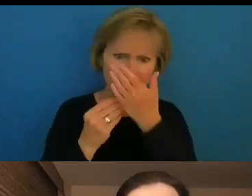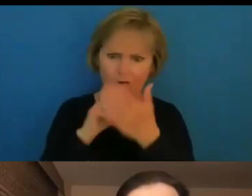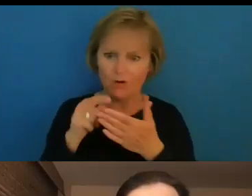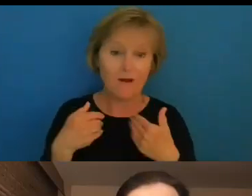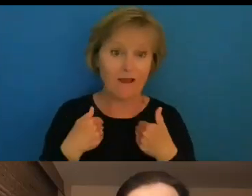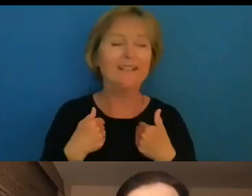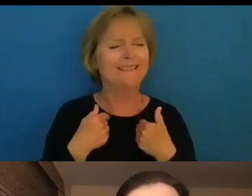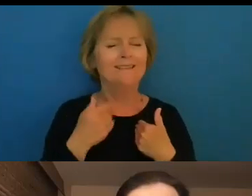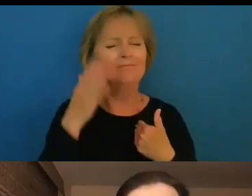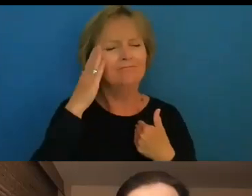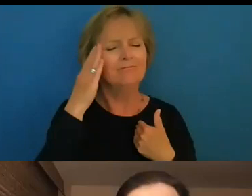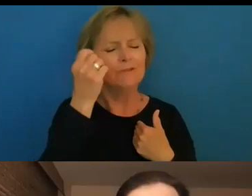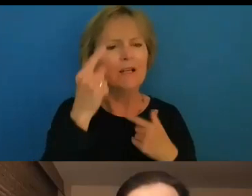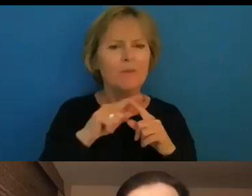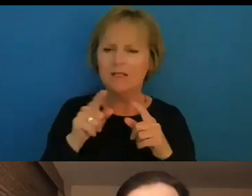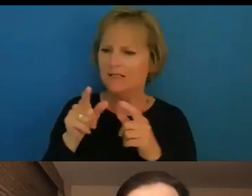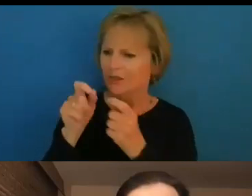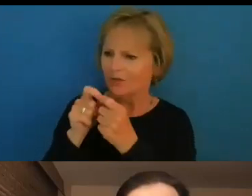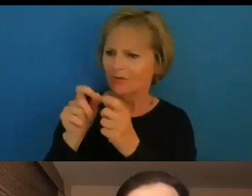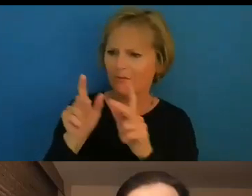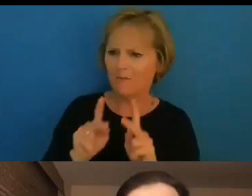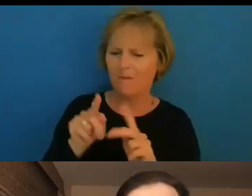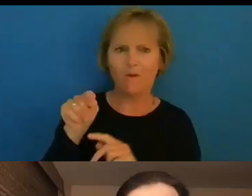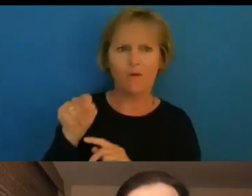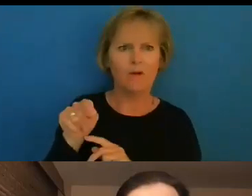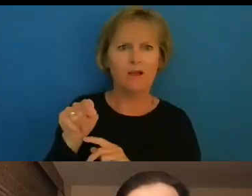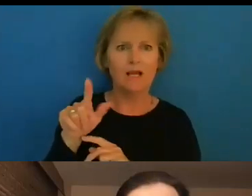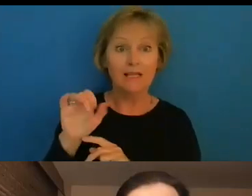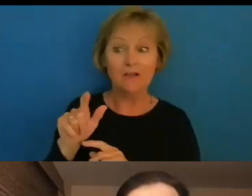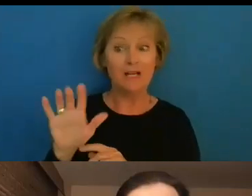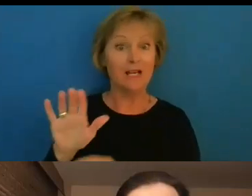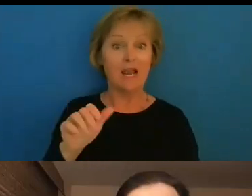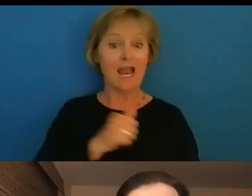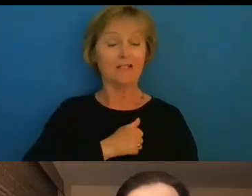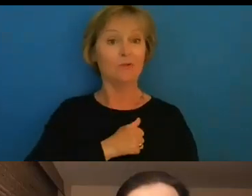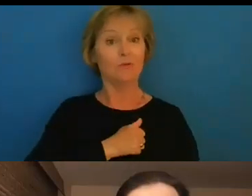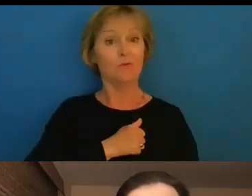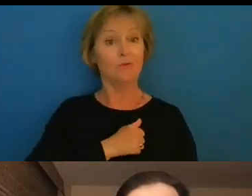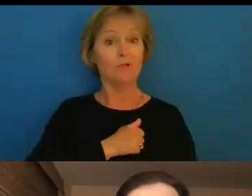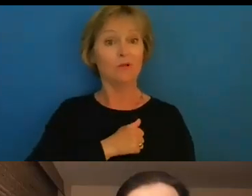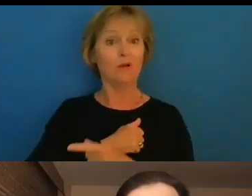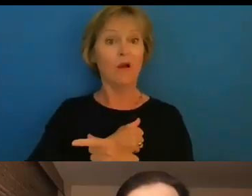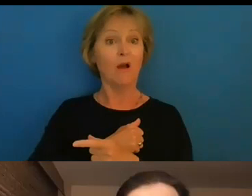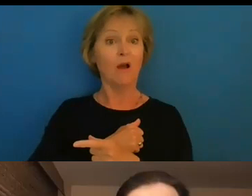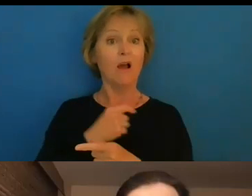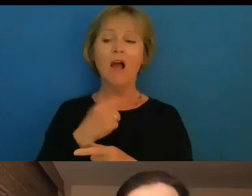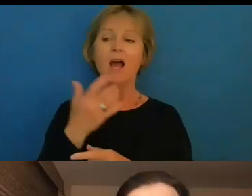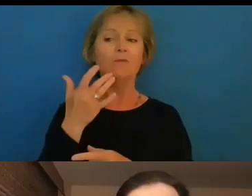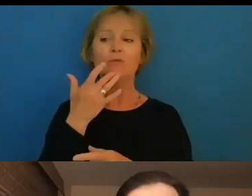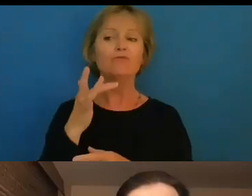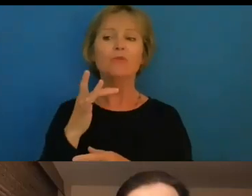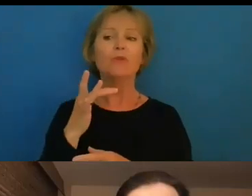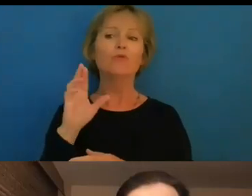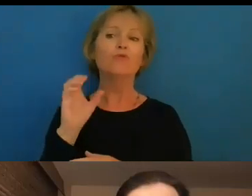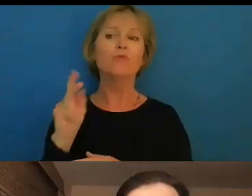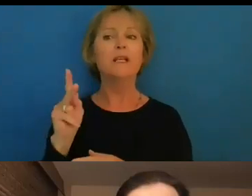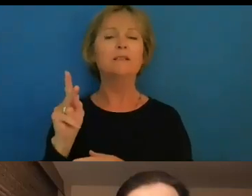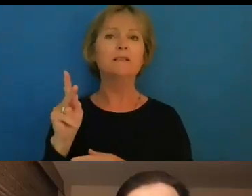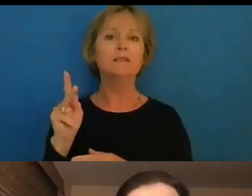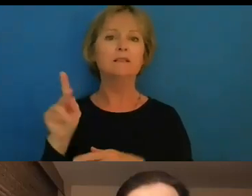But with certain people, literally, the attitude is that they would rather risk getting this virus